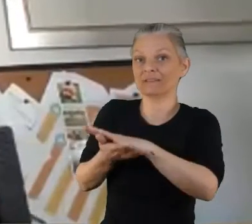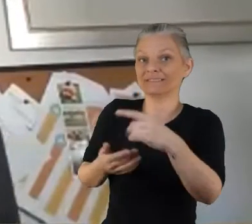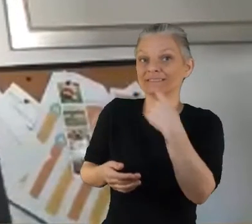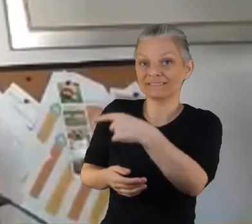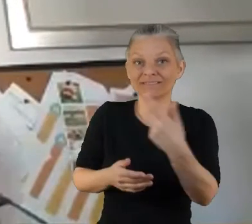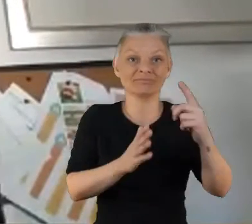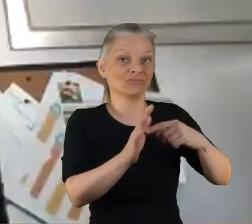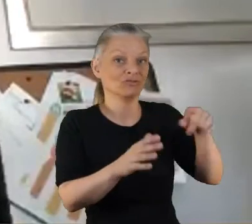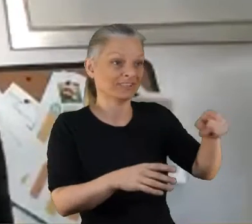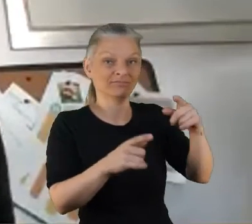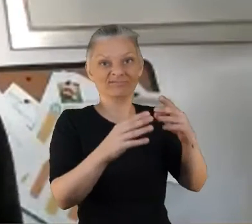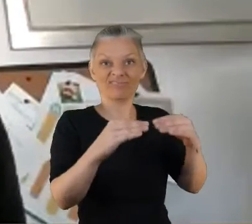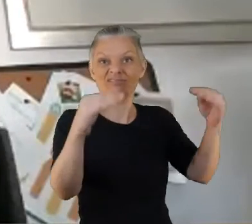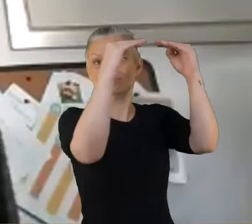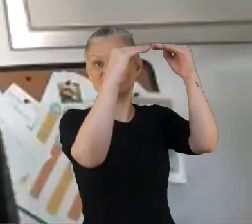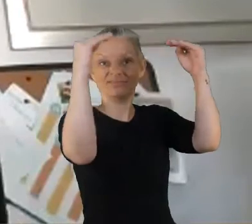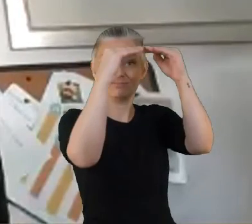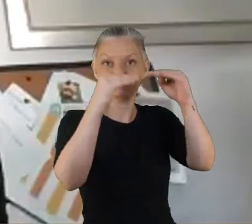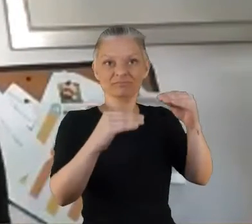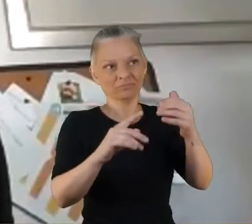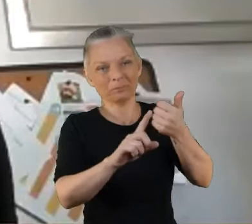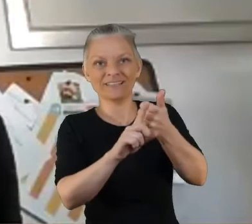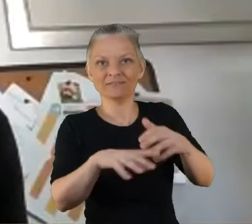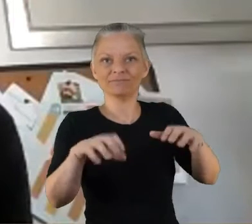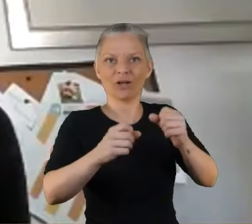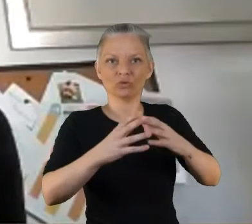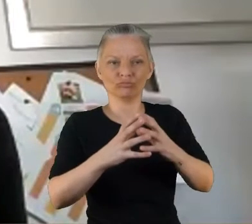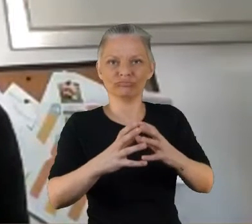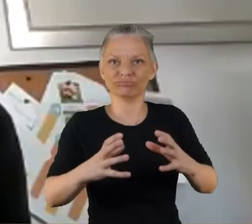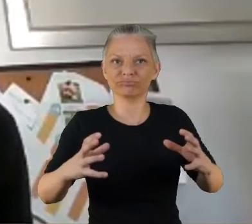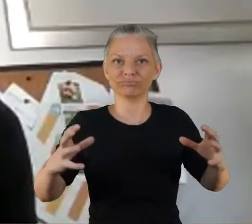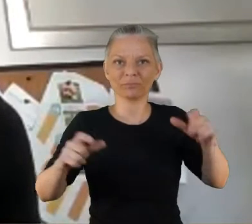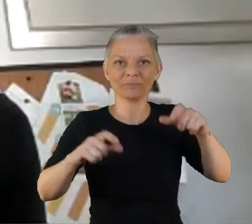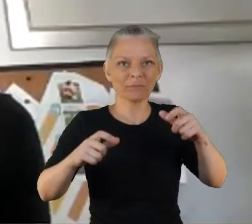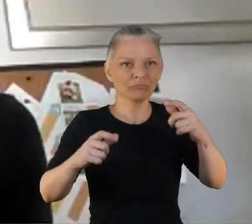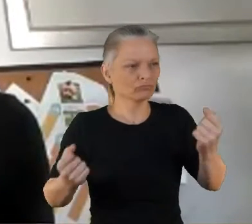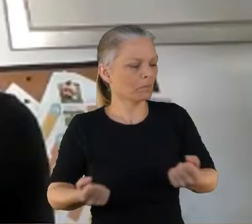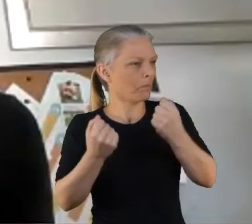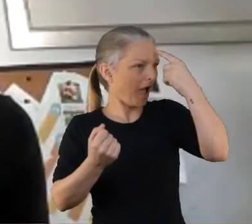I want to thank everybody for the input that they have had, because I think, thinking back to ten